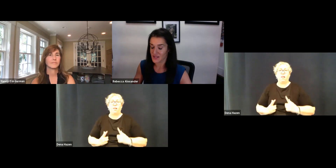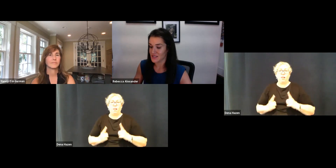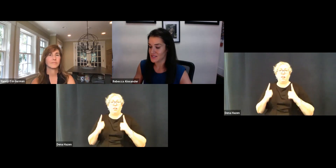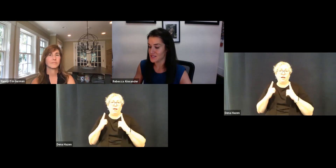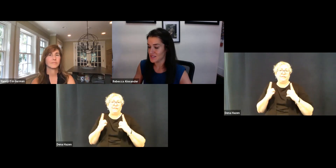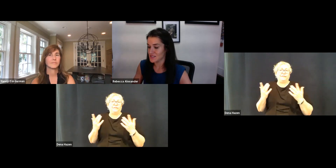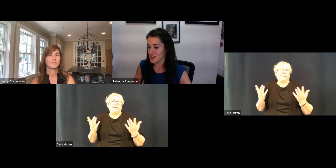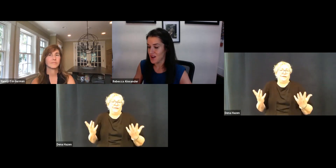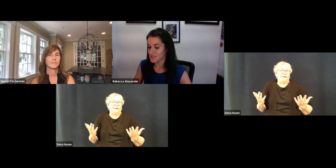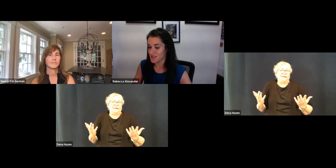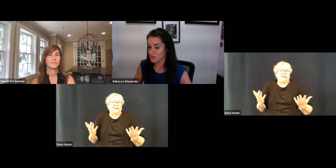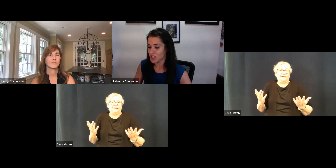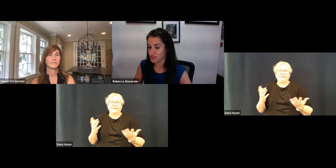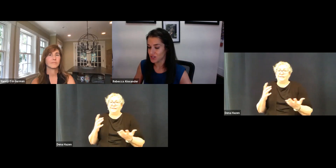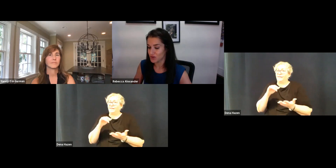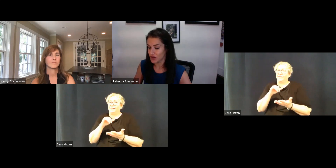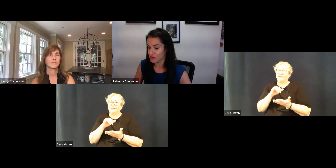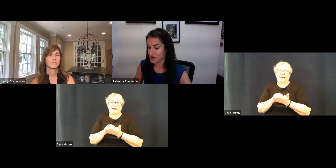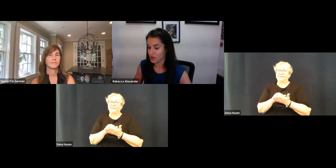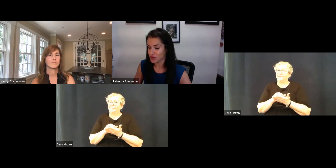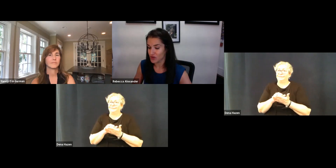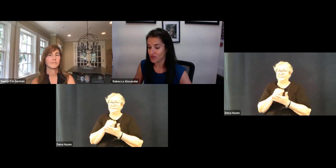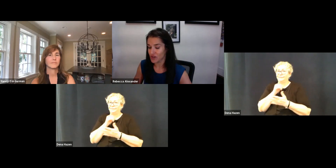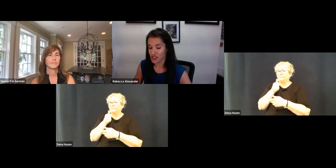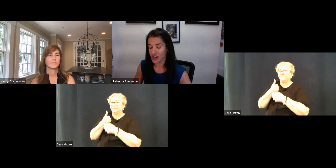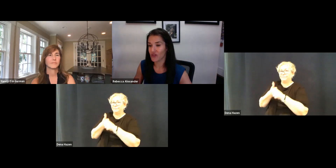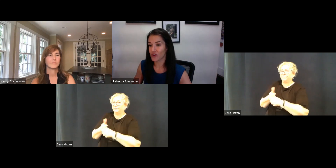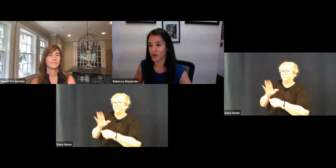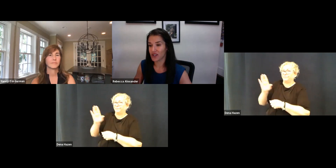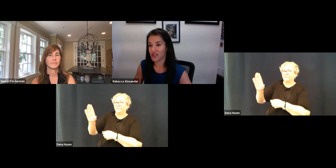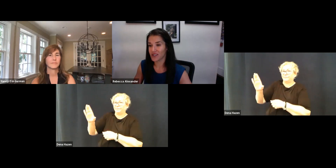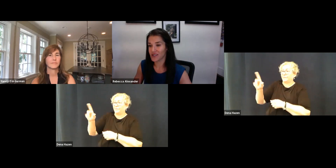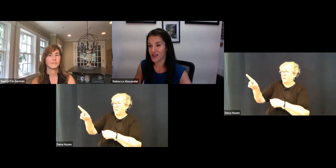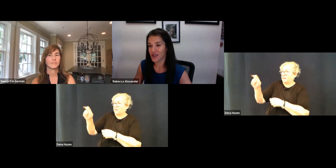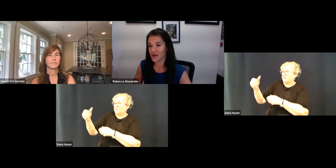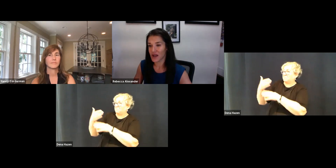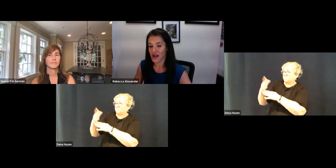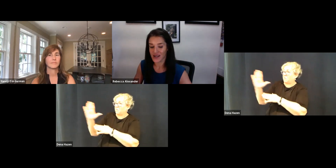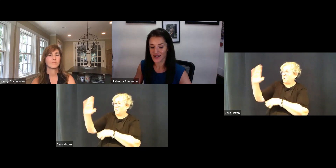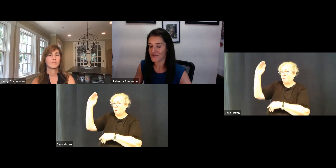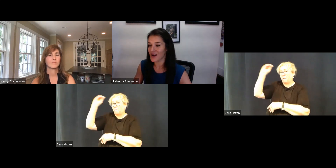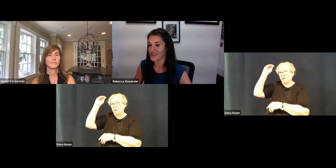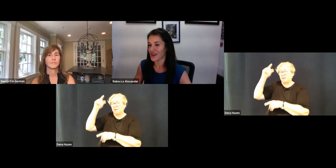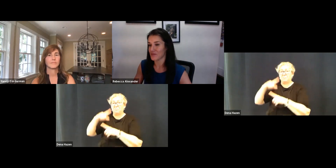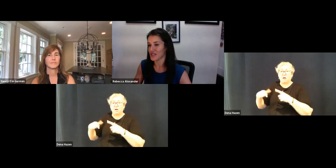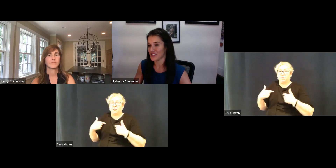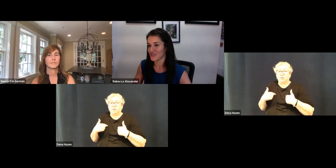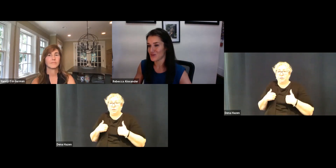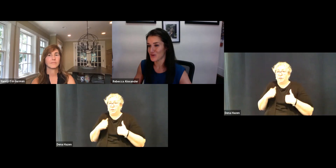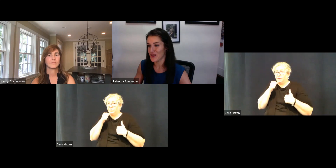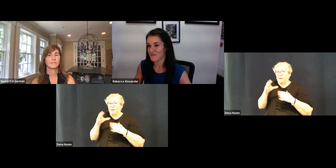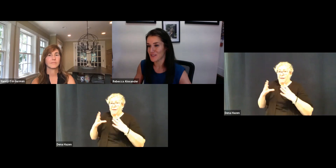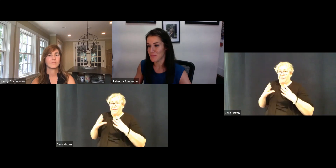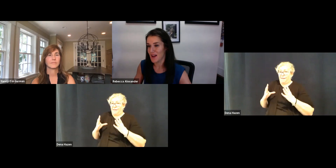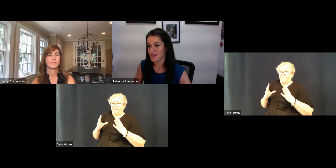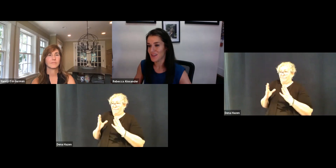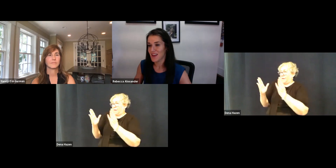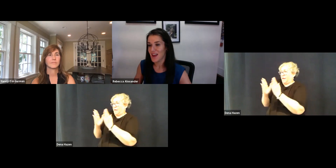is not subject to other people's sort of share their opinions. But I didn't invite that opinion or that feedback.